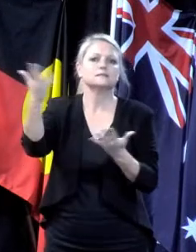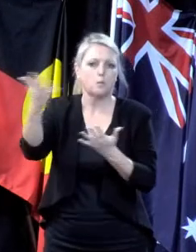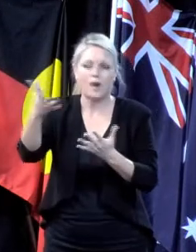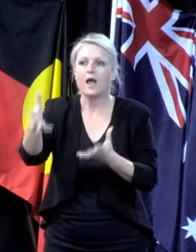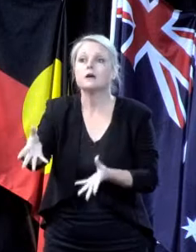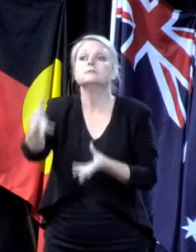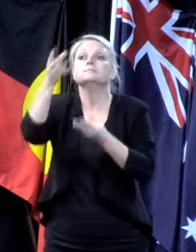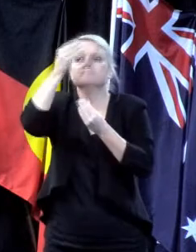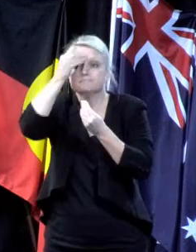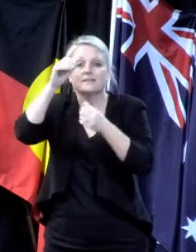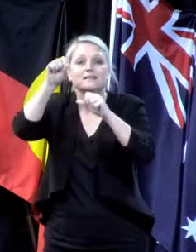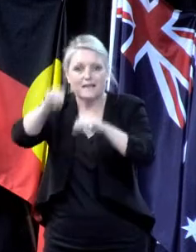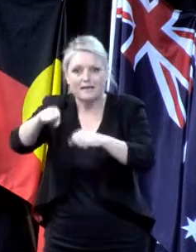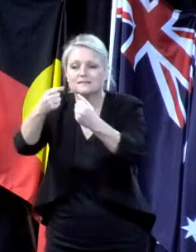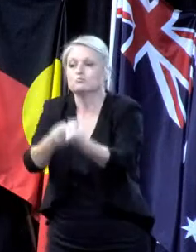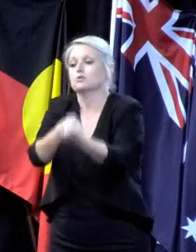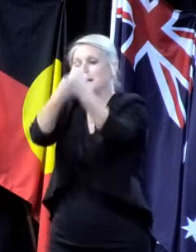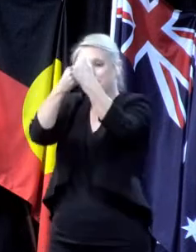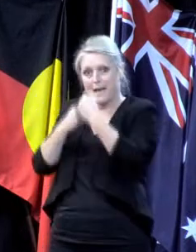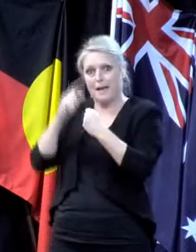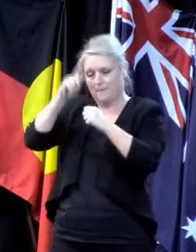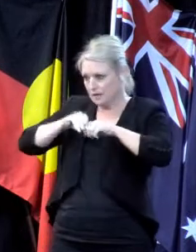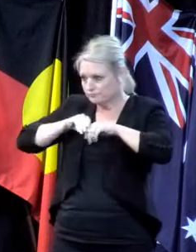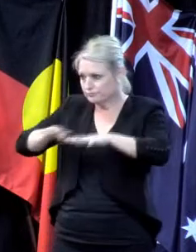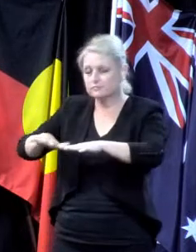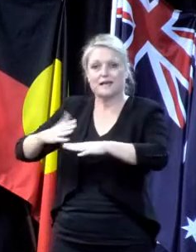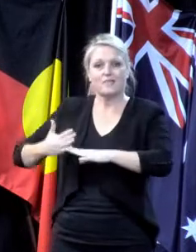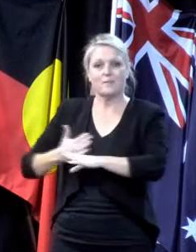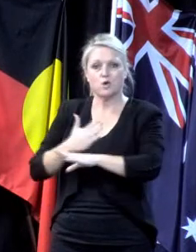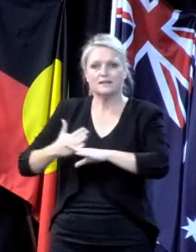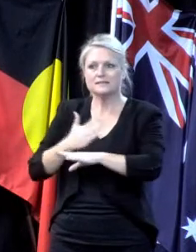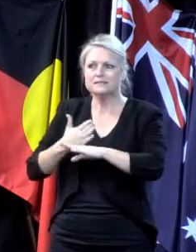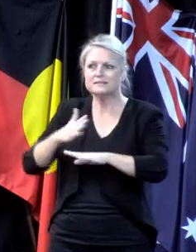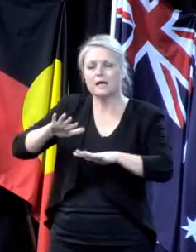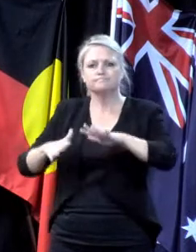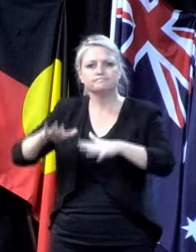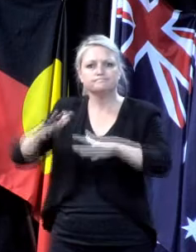to school into their practice. And rarely scales from them to other practitioners within the school.